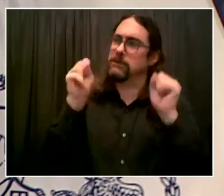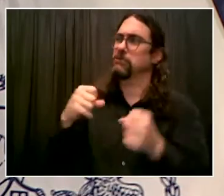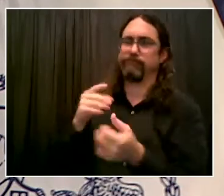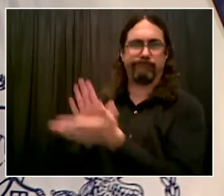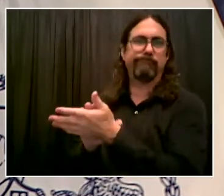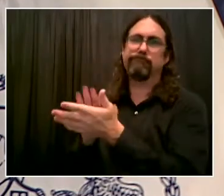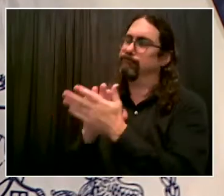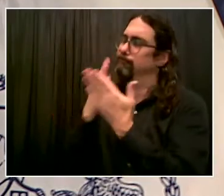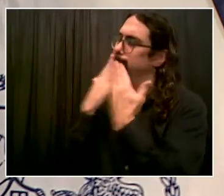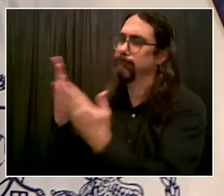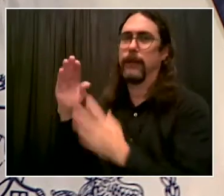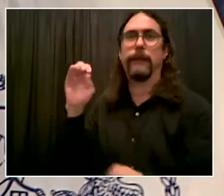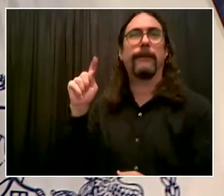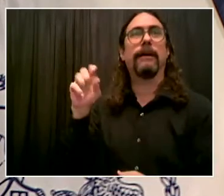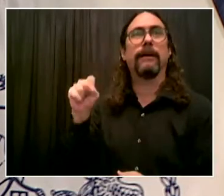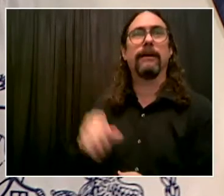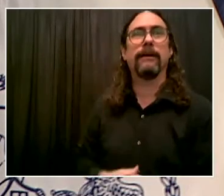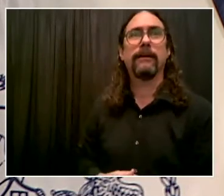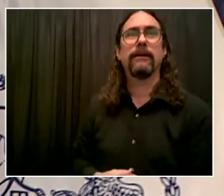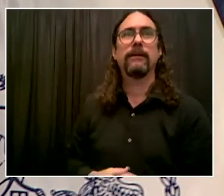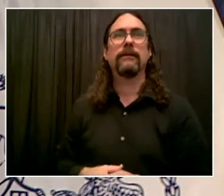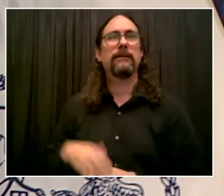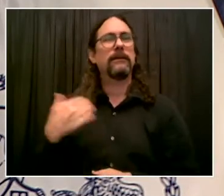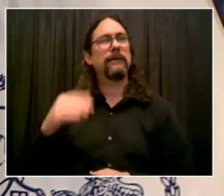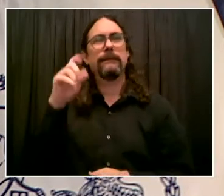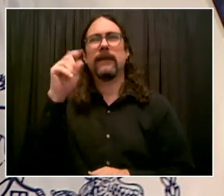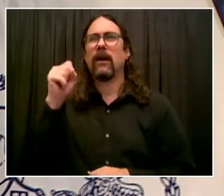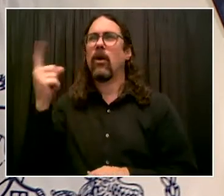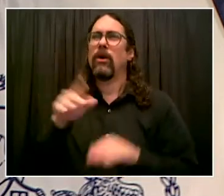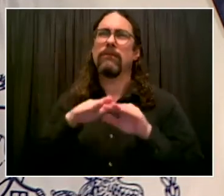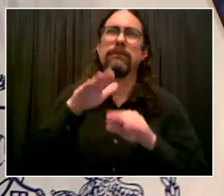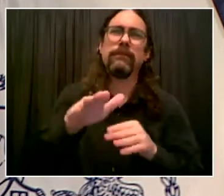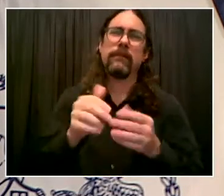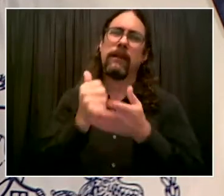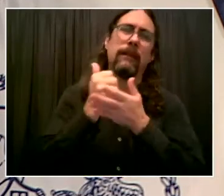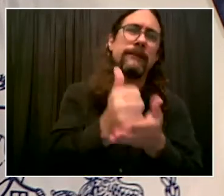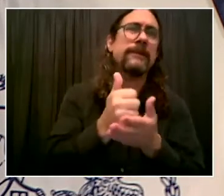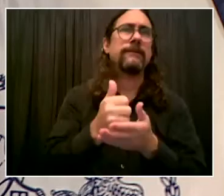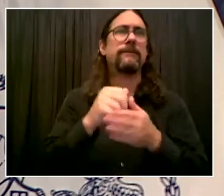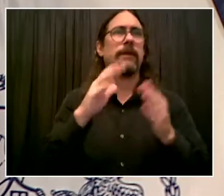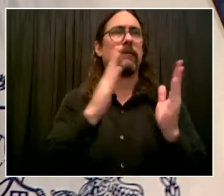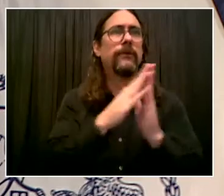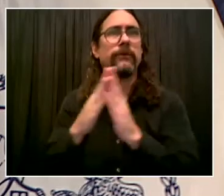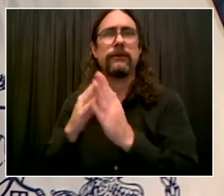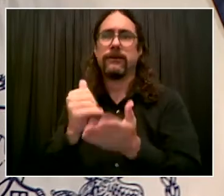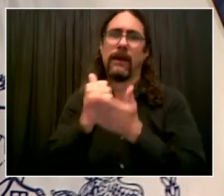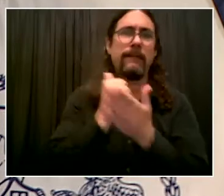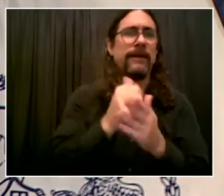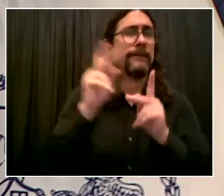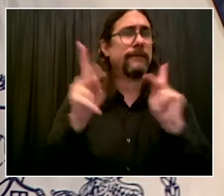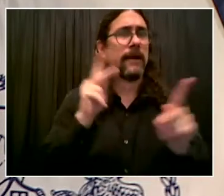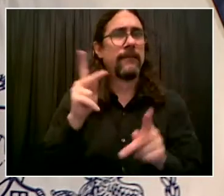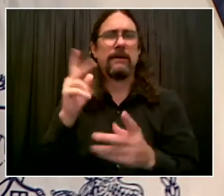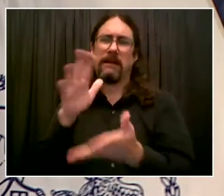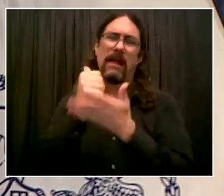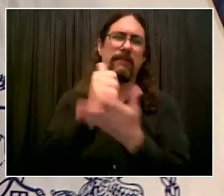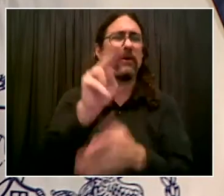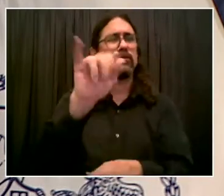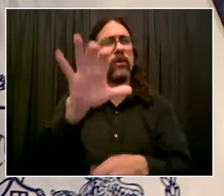THIS WAS BEFORE THE SEASOBN EGAN AND EVEN DURING THE SEAS. ON EVERY TIME WE SAY WE HAVE TO